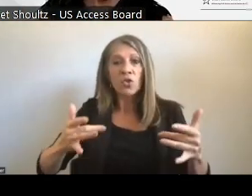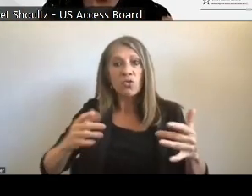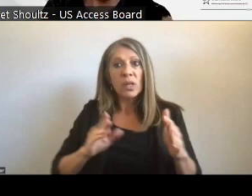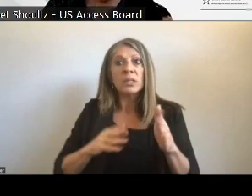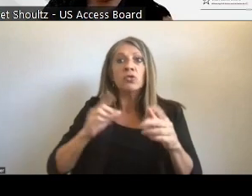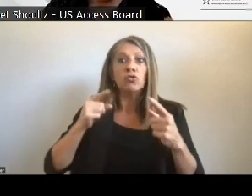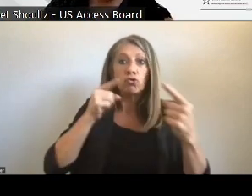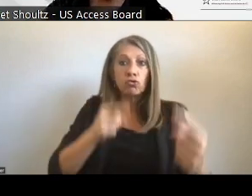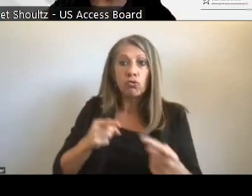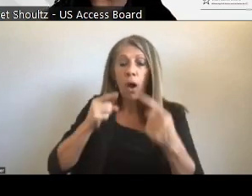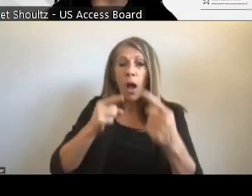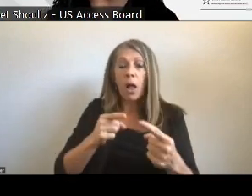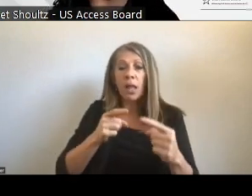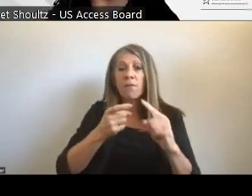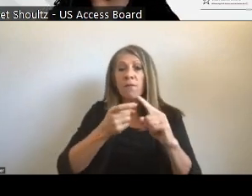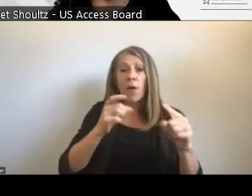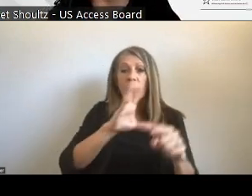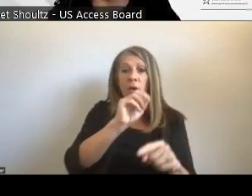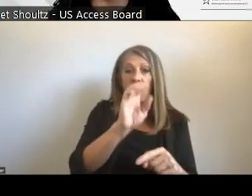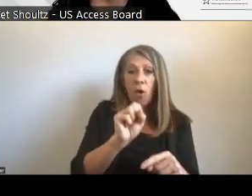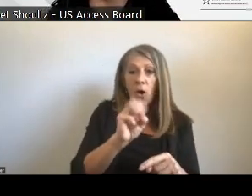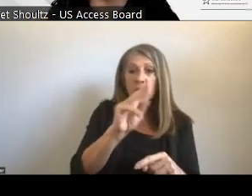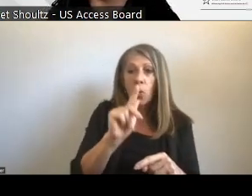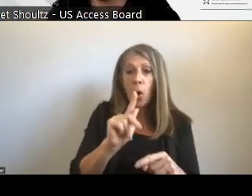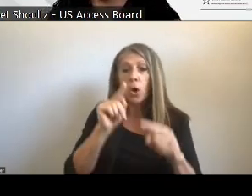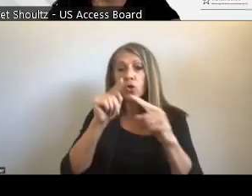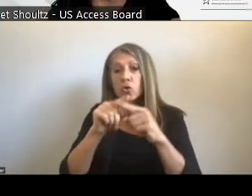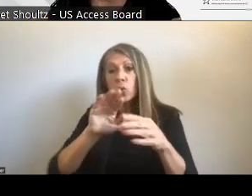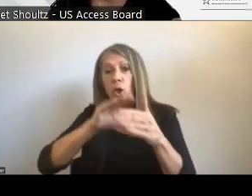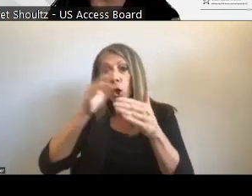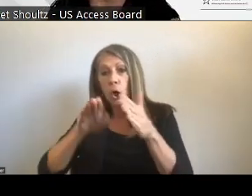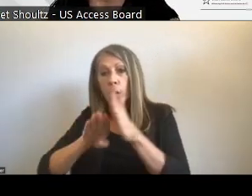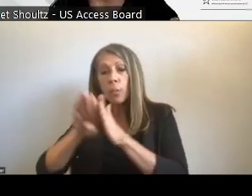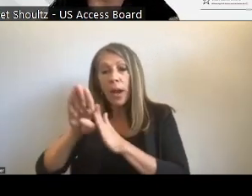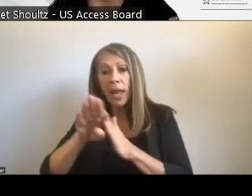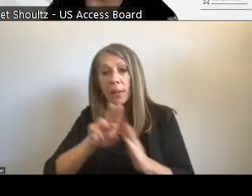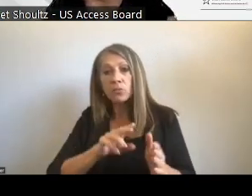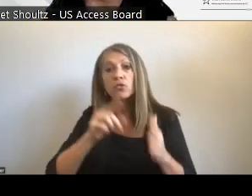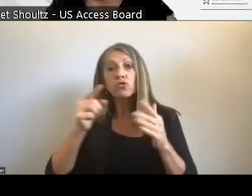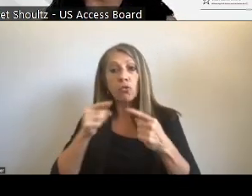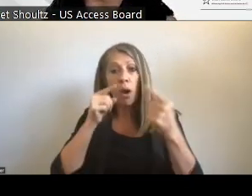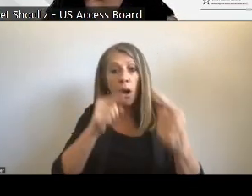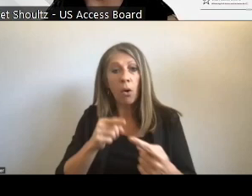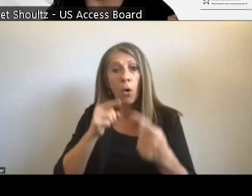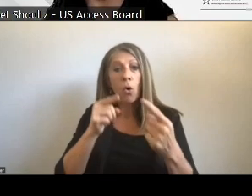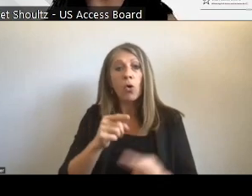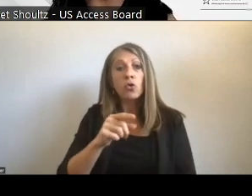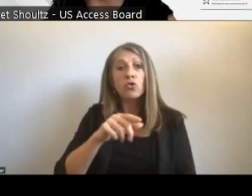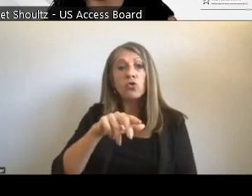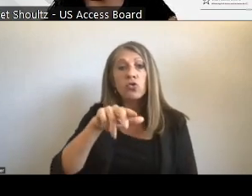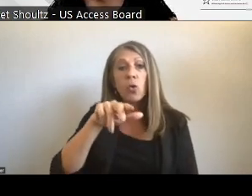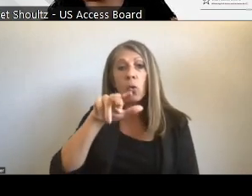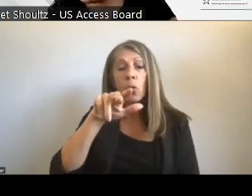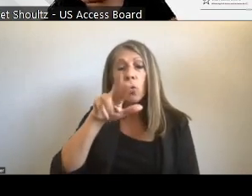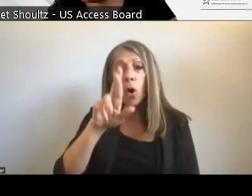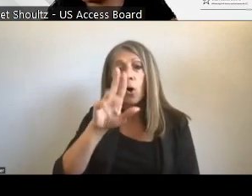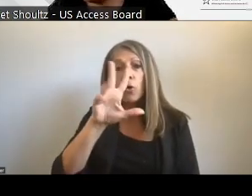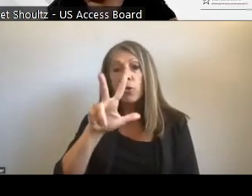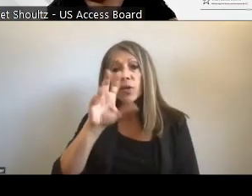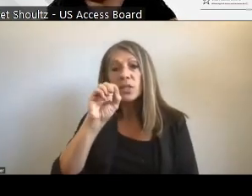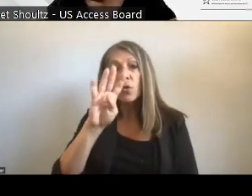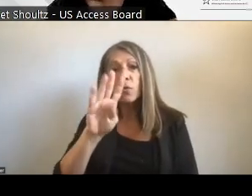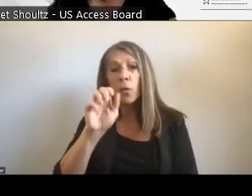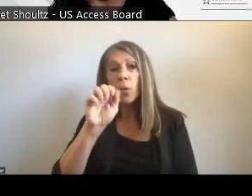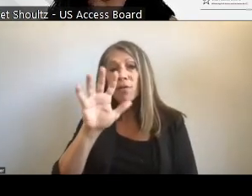either from the crosswalk to the curb ramp, or vice versa. So provision 304.5.2 Change of Grade, talks